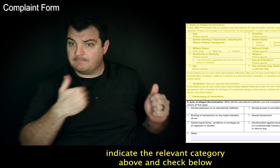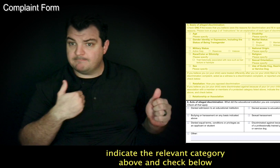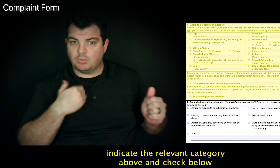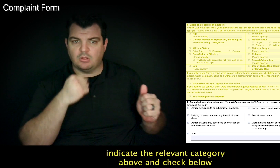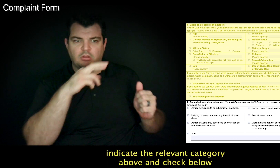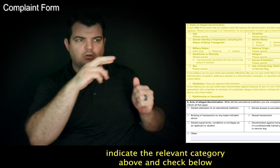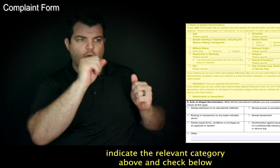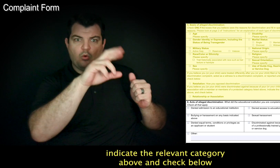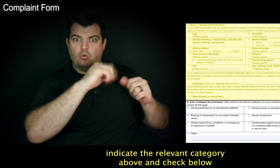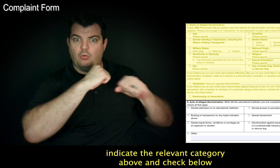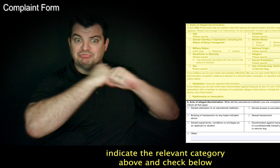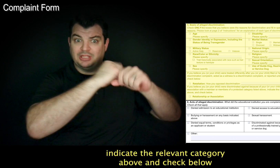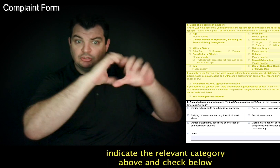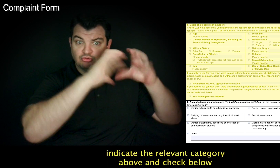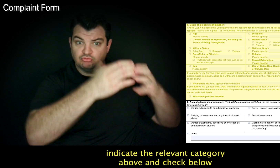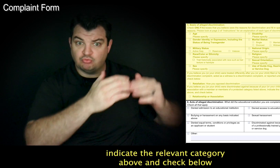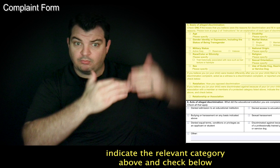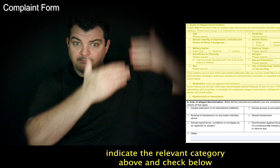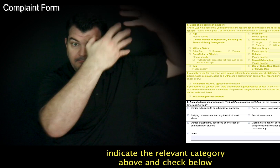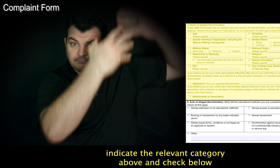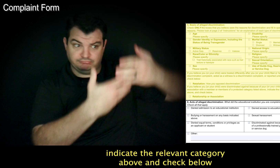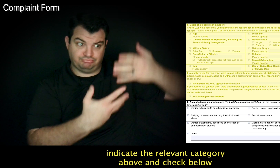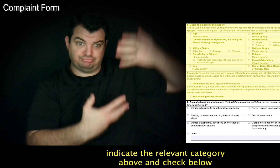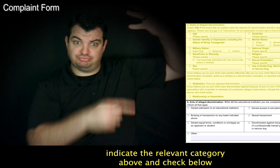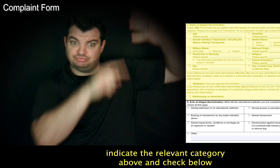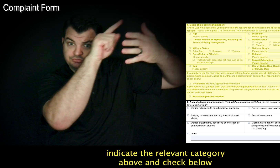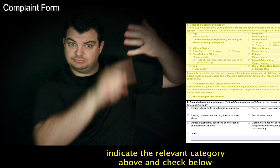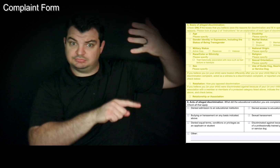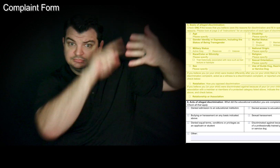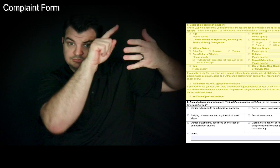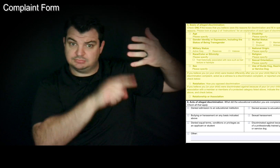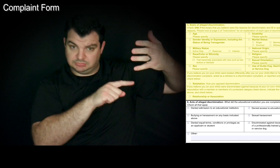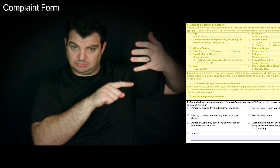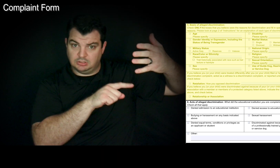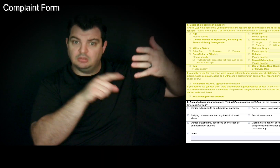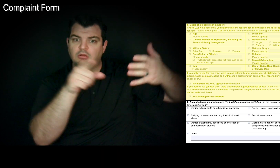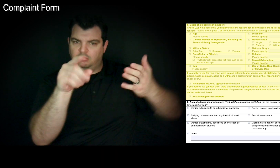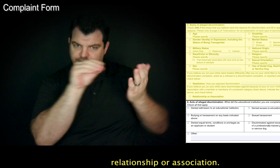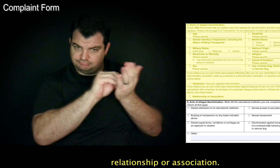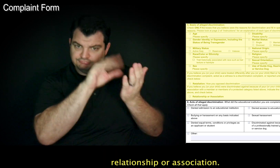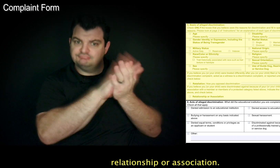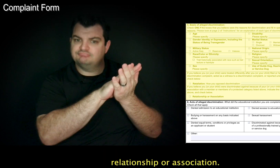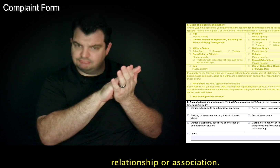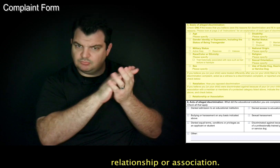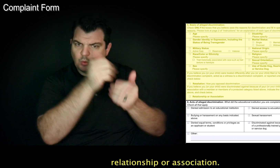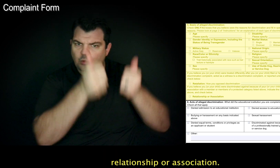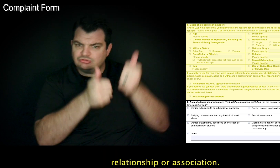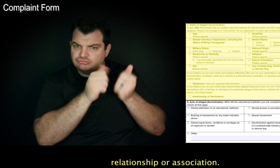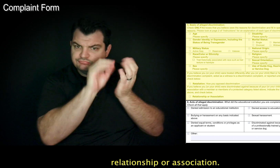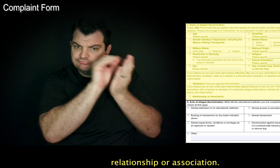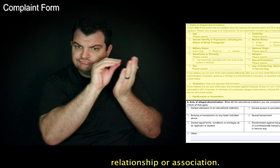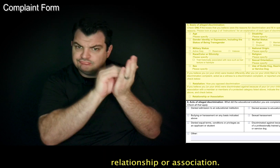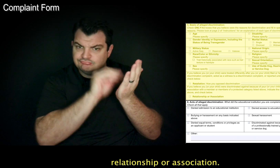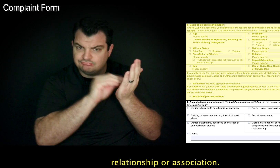indicate the relevant category above and check below relationship or association.